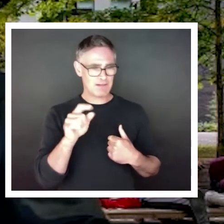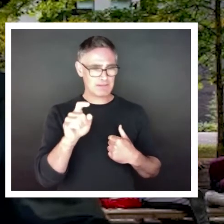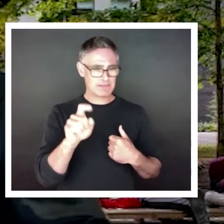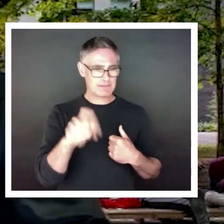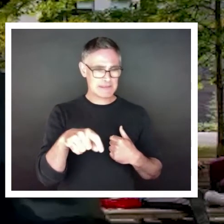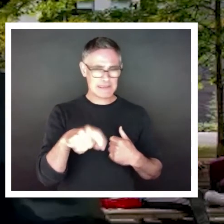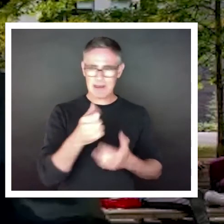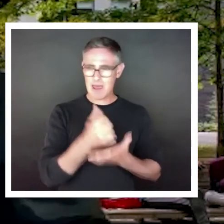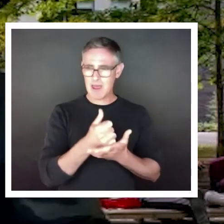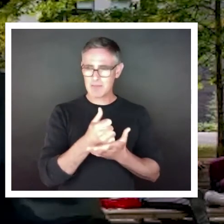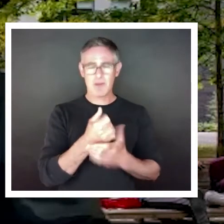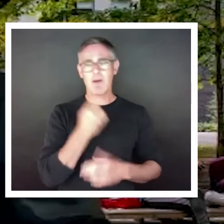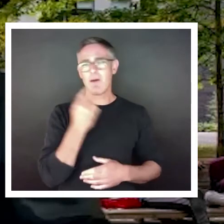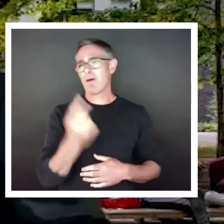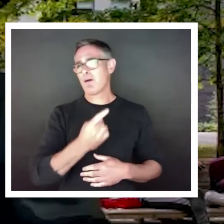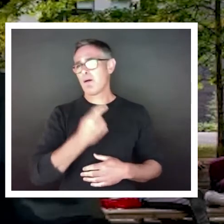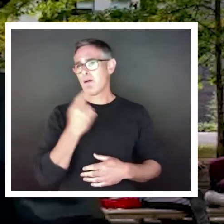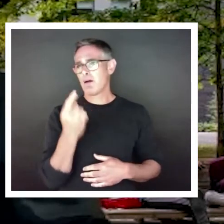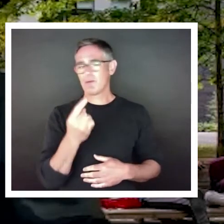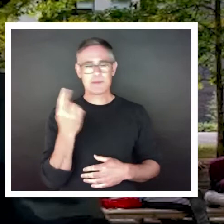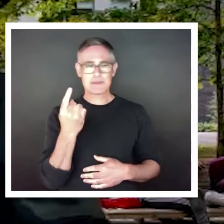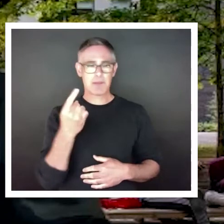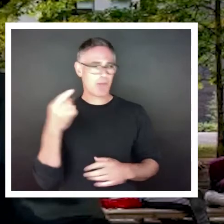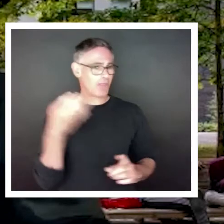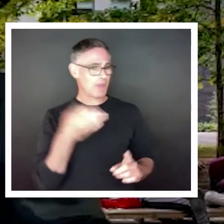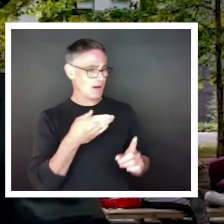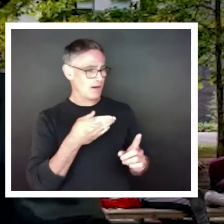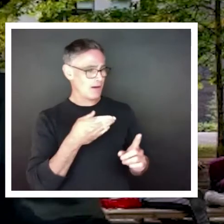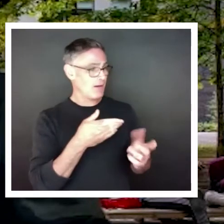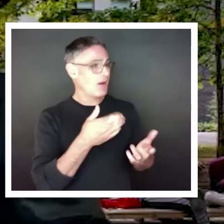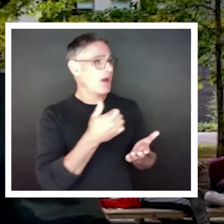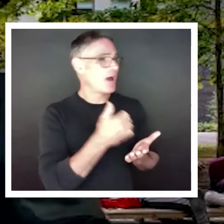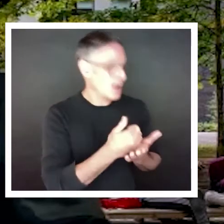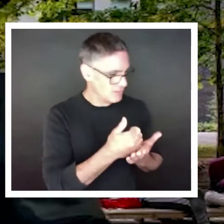there that is willing to take my hand and journey with me towards a better future.